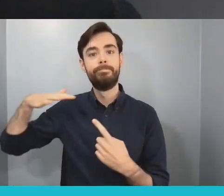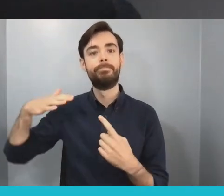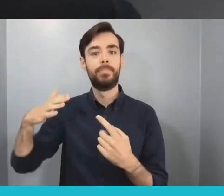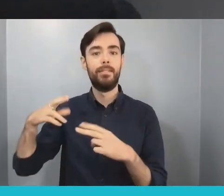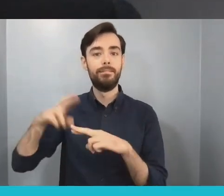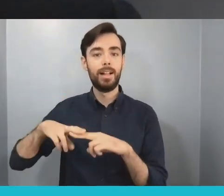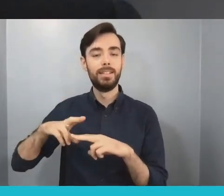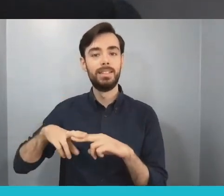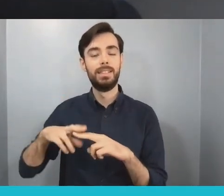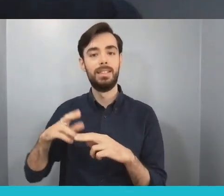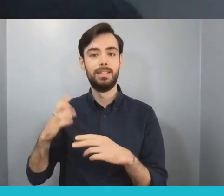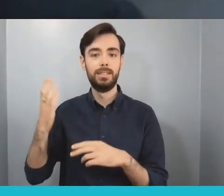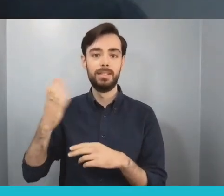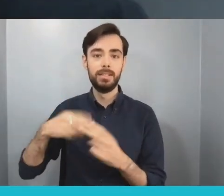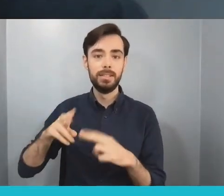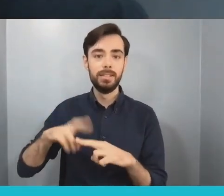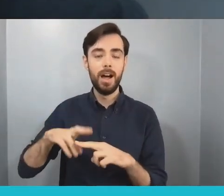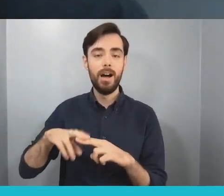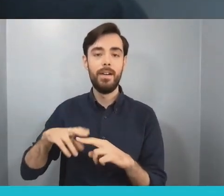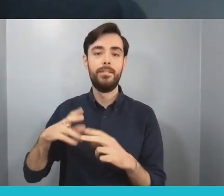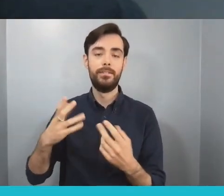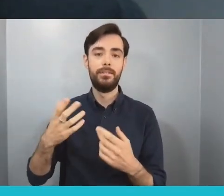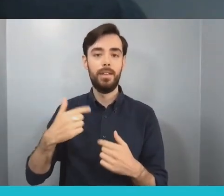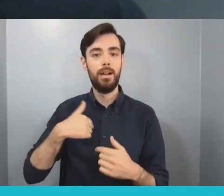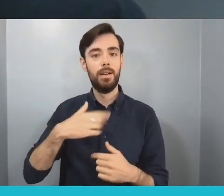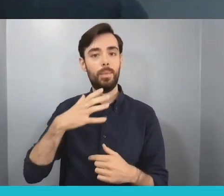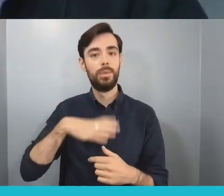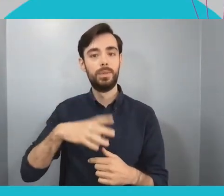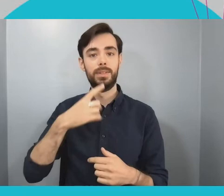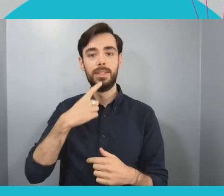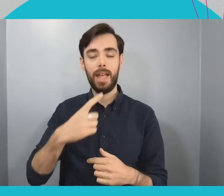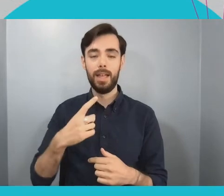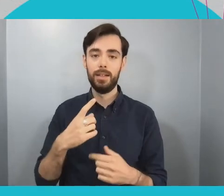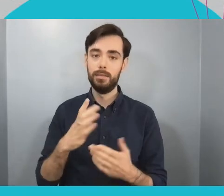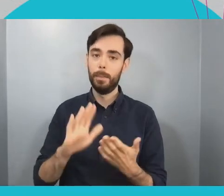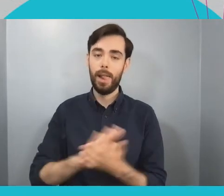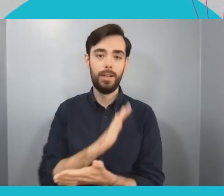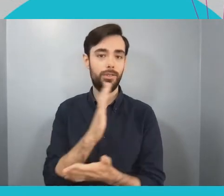to have been on this journey with you. We hope the University has given you the skills